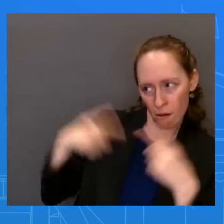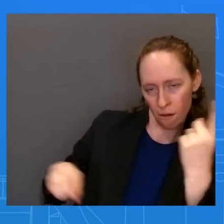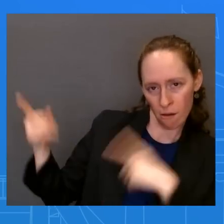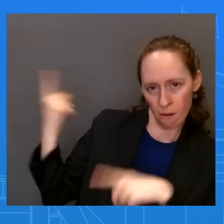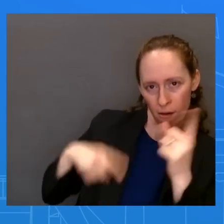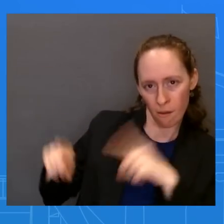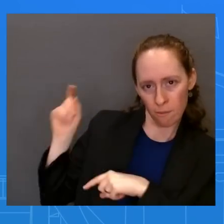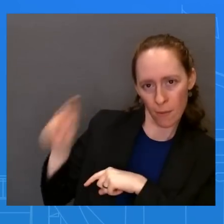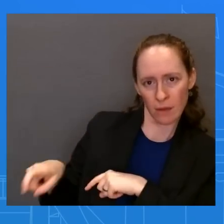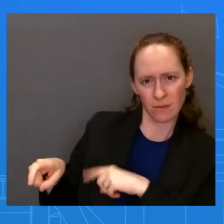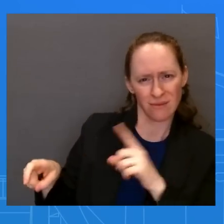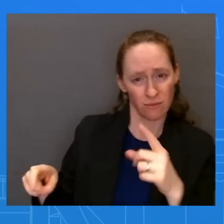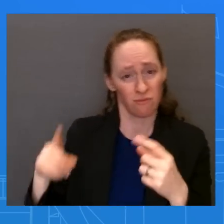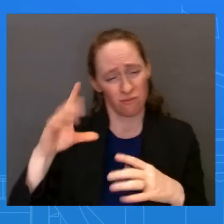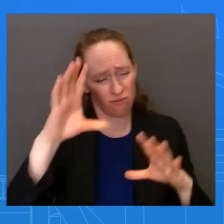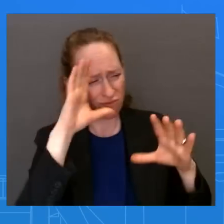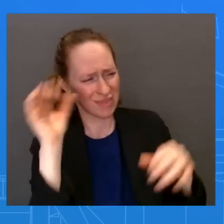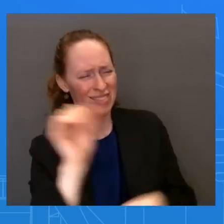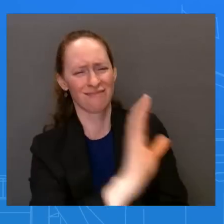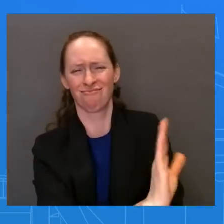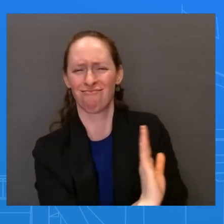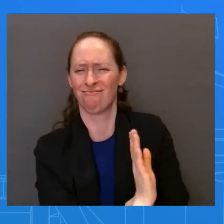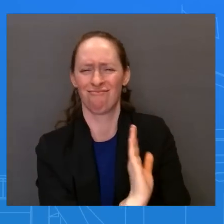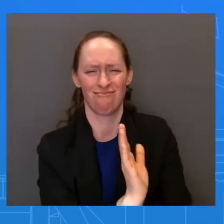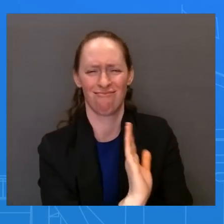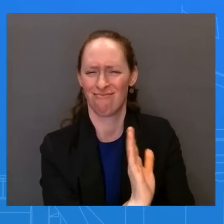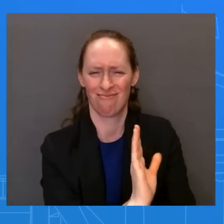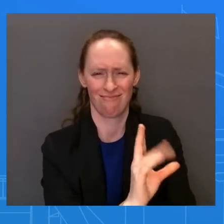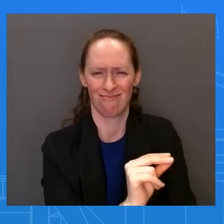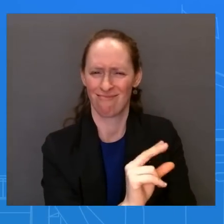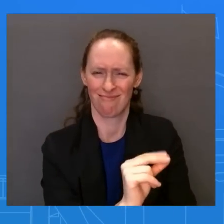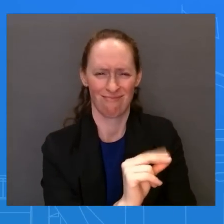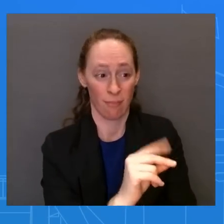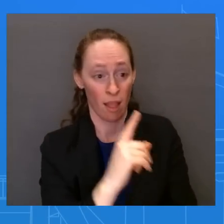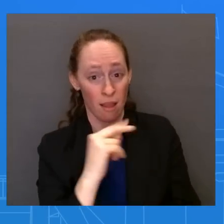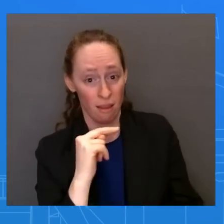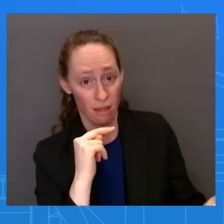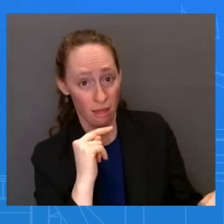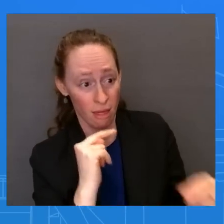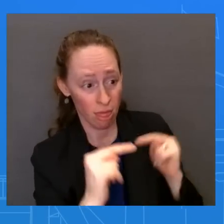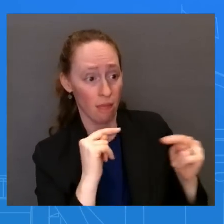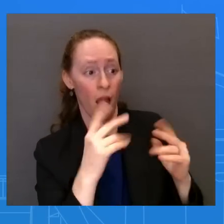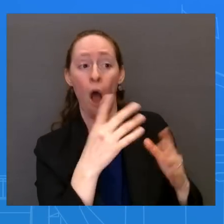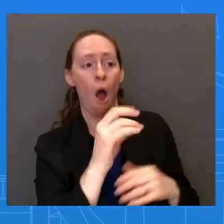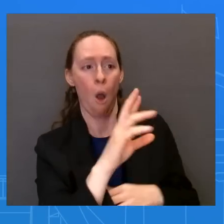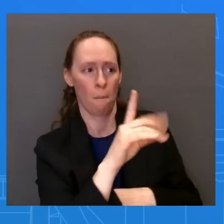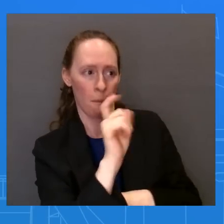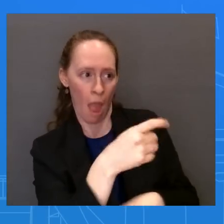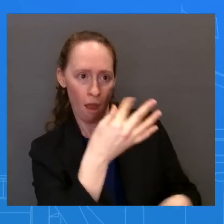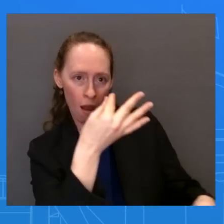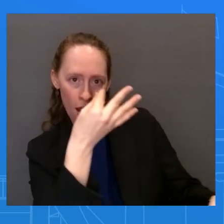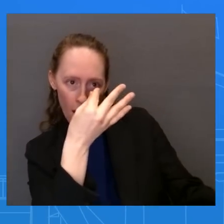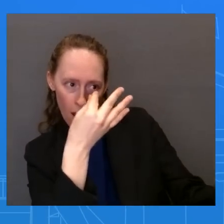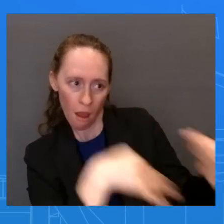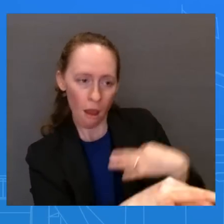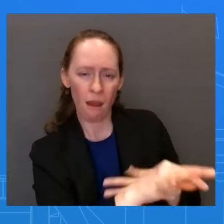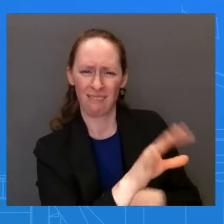make working Americans pay the price for their schemes to benefit the wealthiest Americans and also special interests.